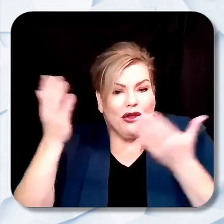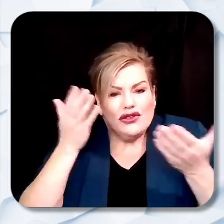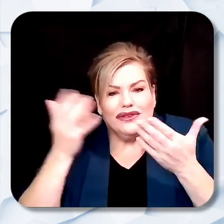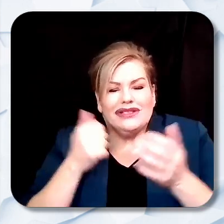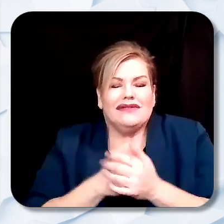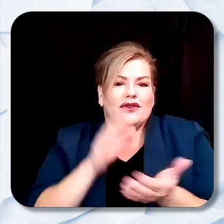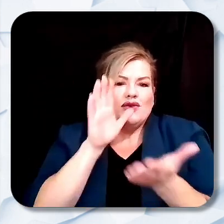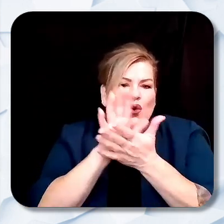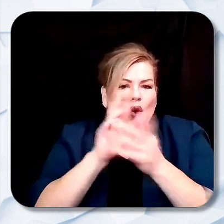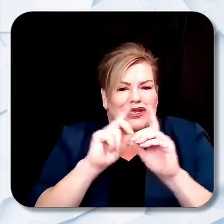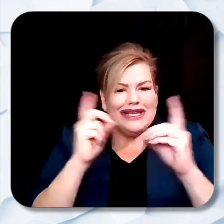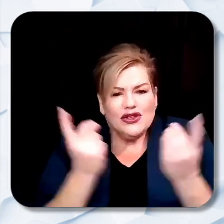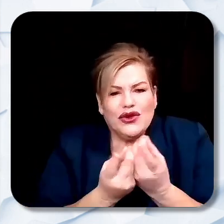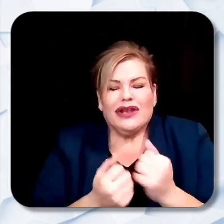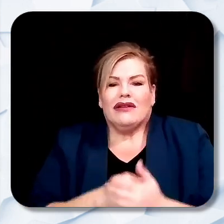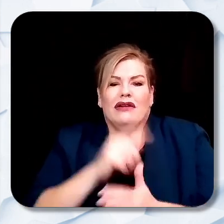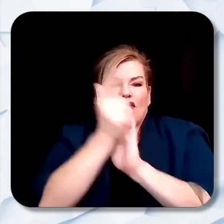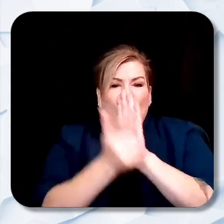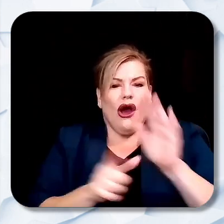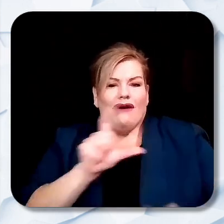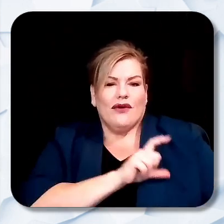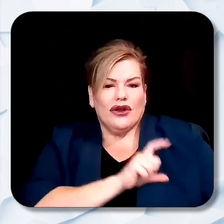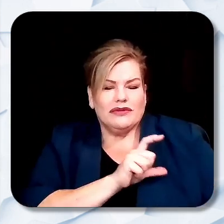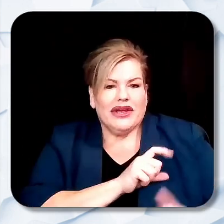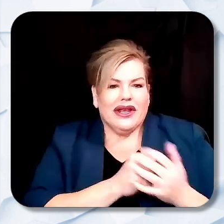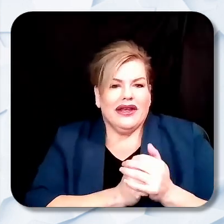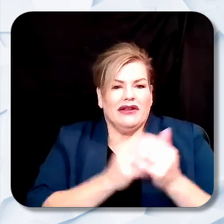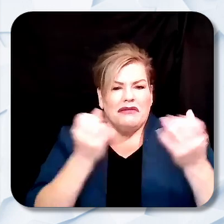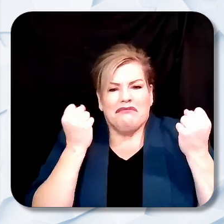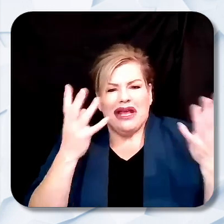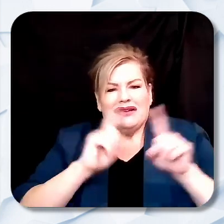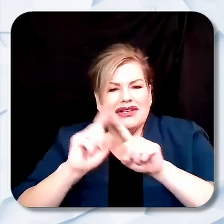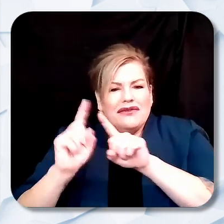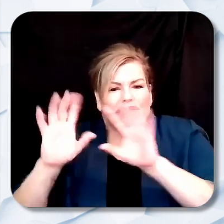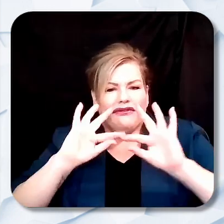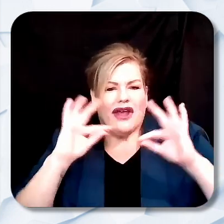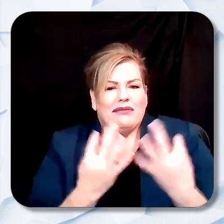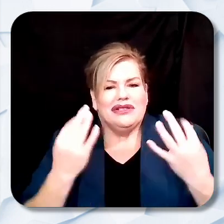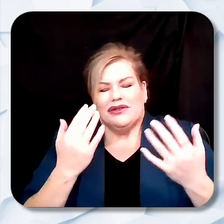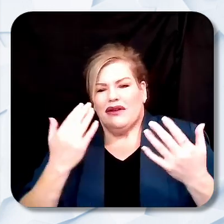We've got a law enforcement. We're all in this messaging, because for so many of us